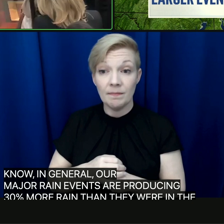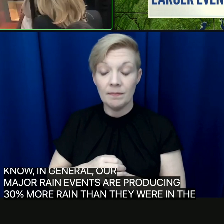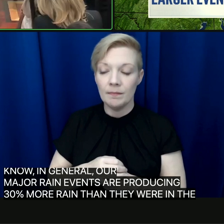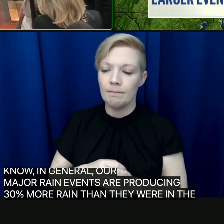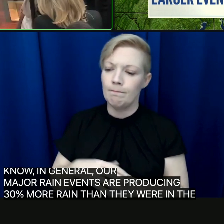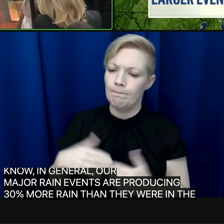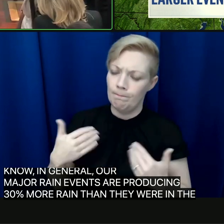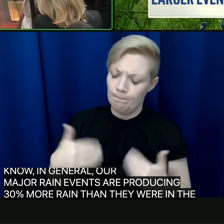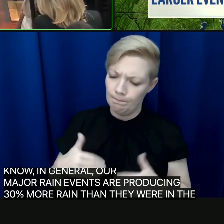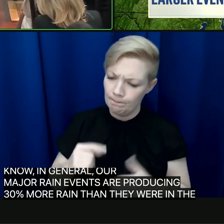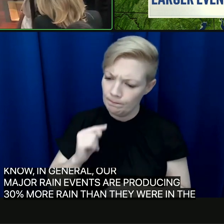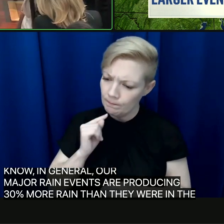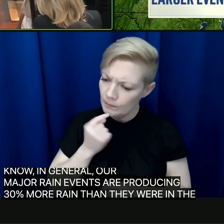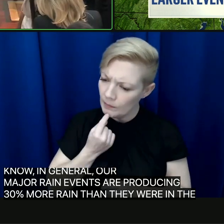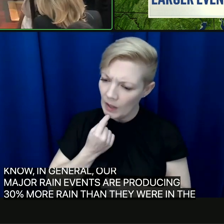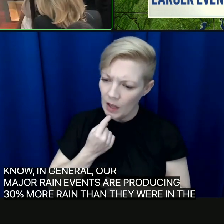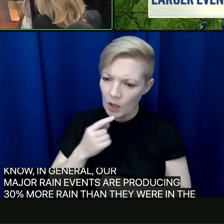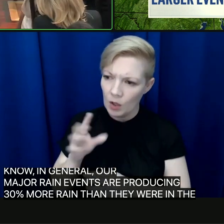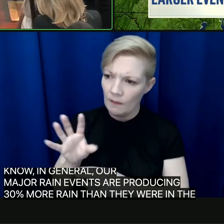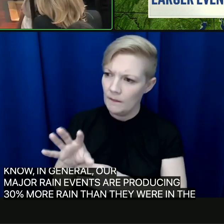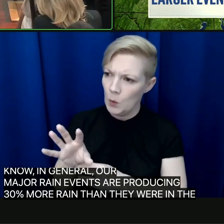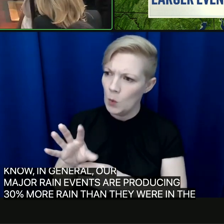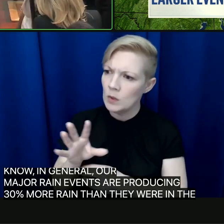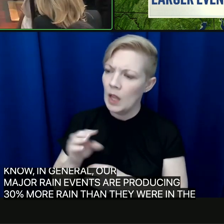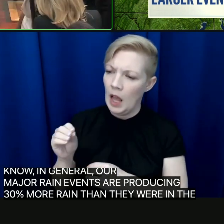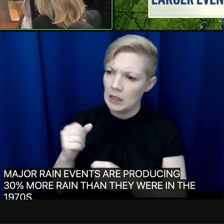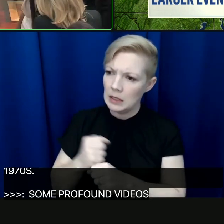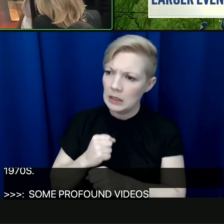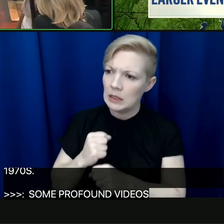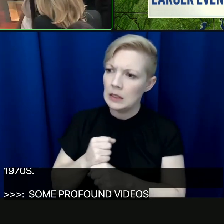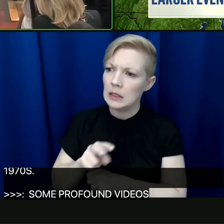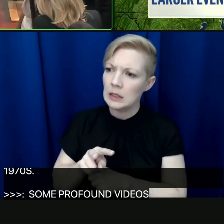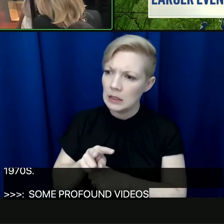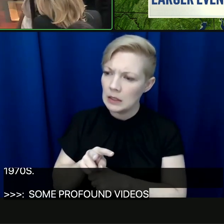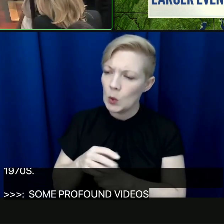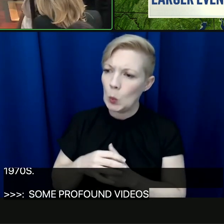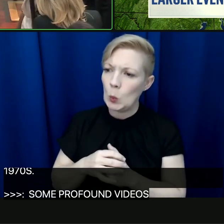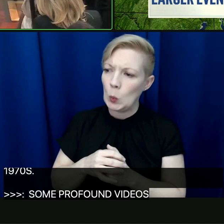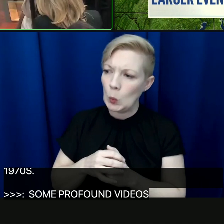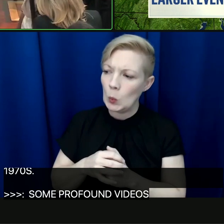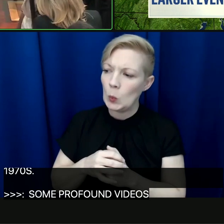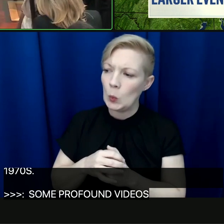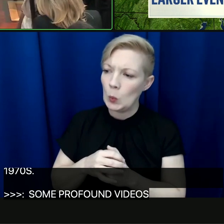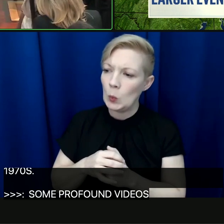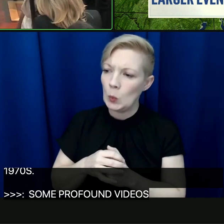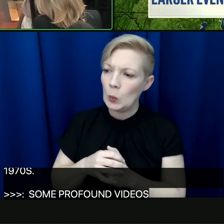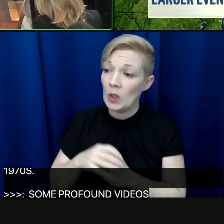and statistics up there. I think that is in part answers my next question.